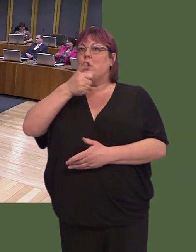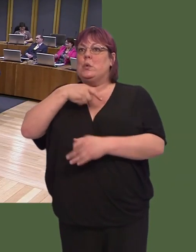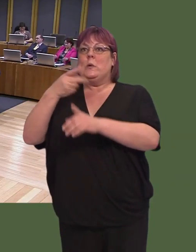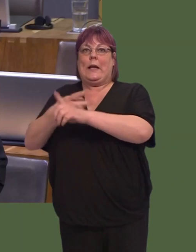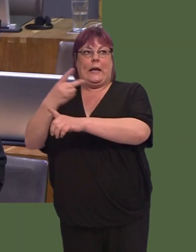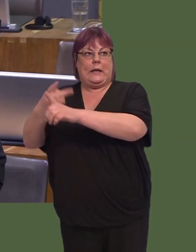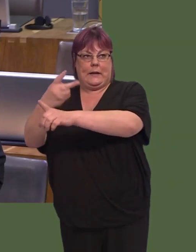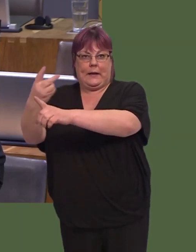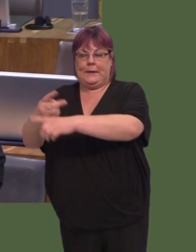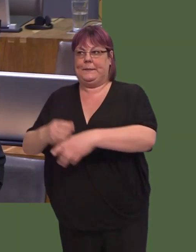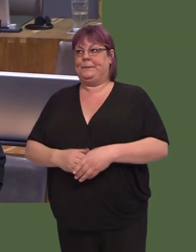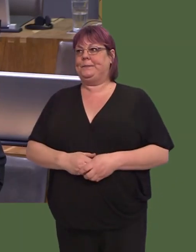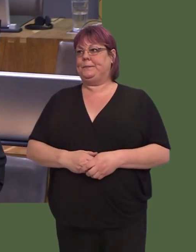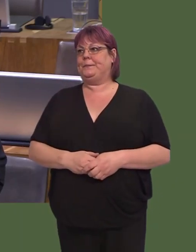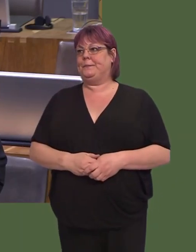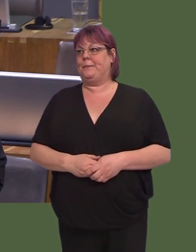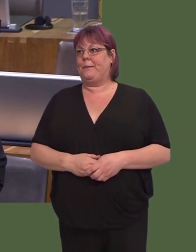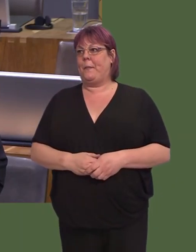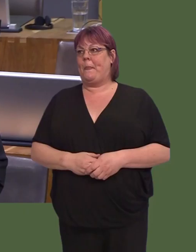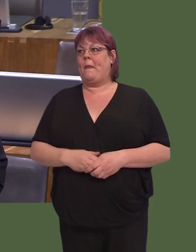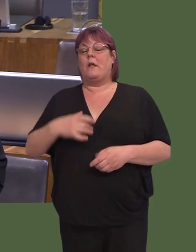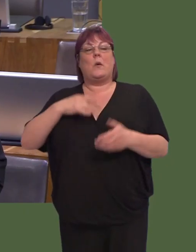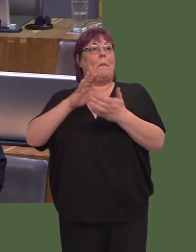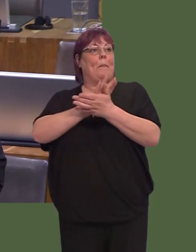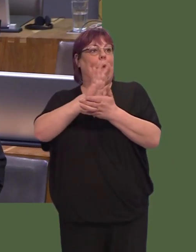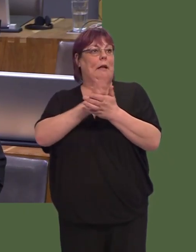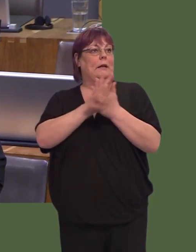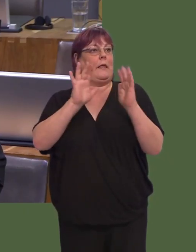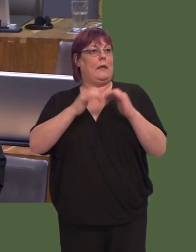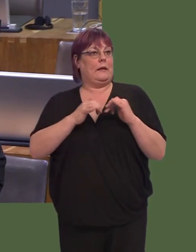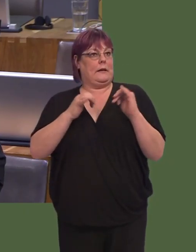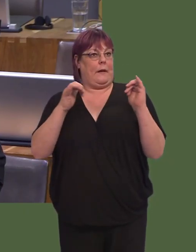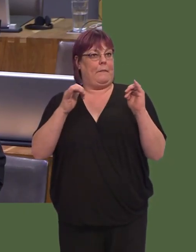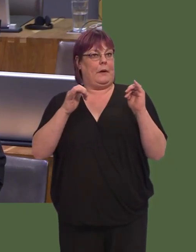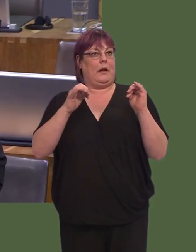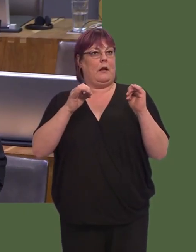Indeed, I'm very pleased that the Assembly estate largely uses china cups as well, but